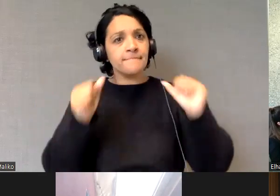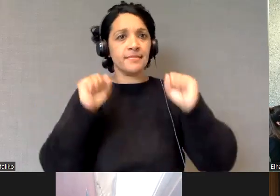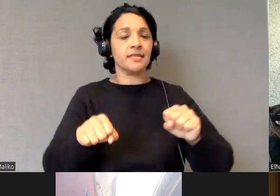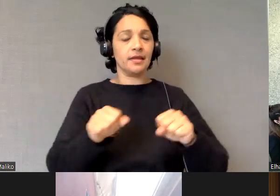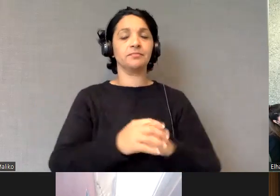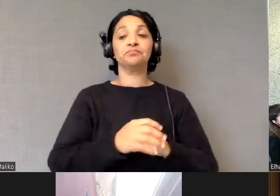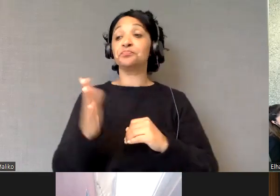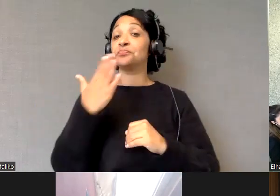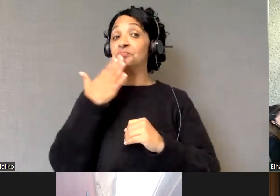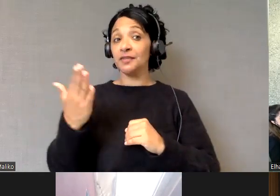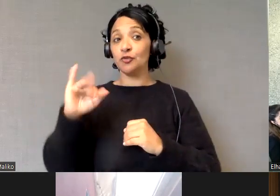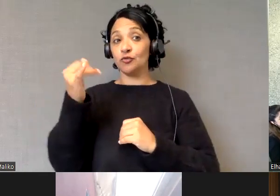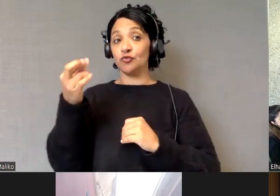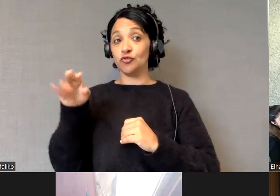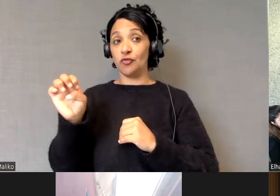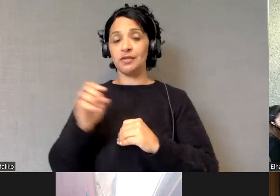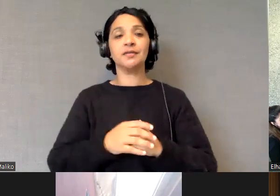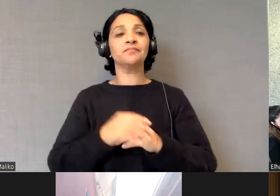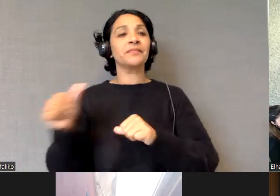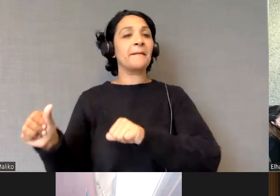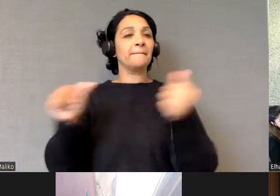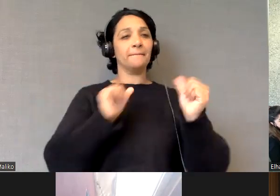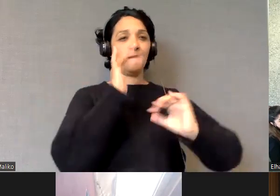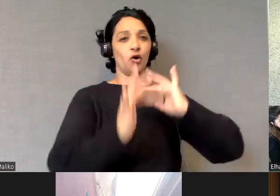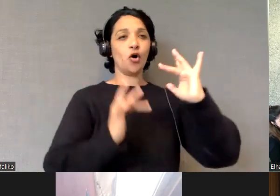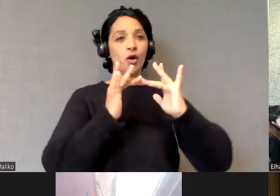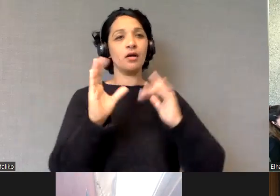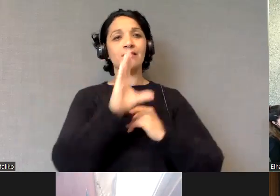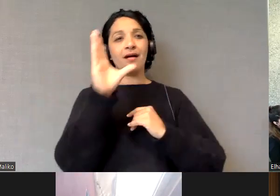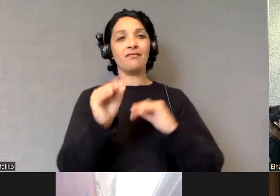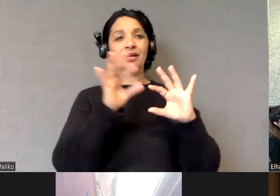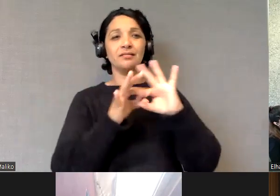Now we are going to go online again and go to Africa to Cameroon.